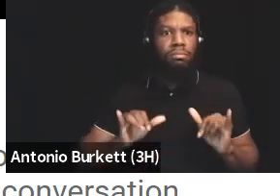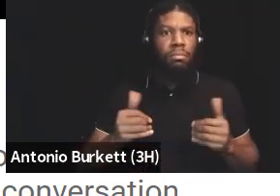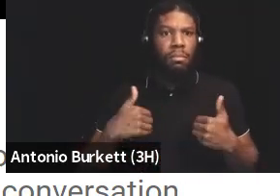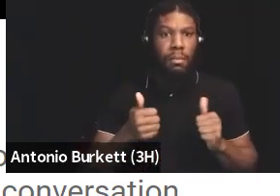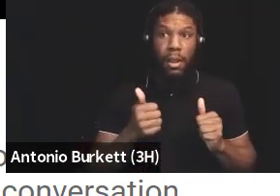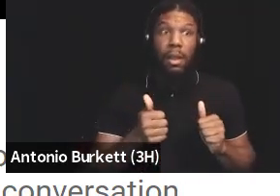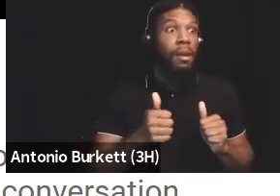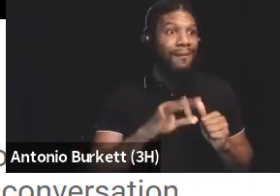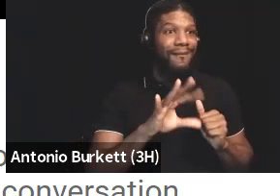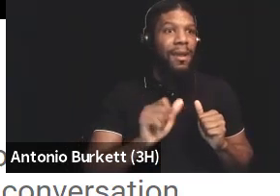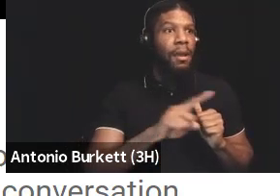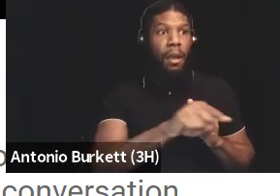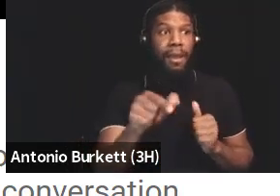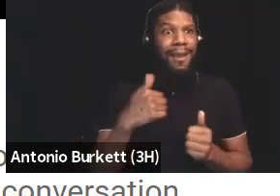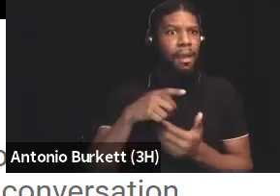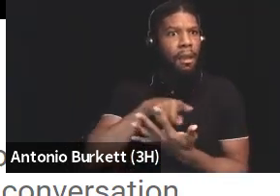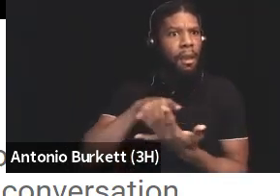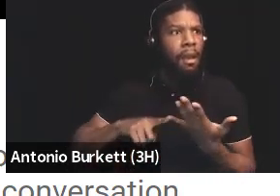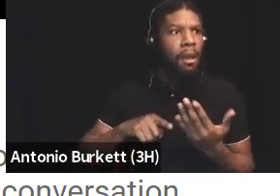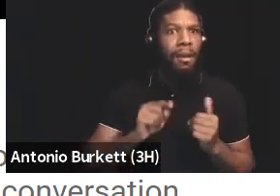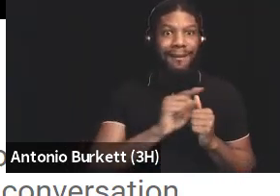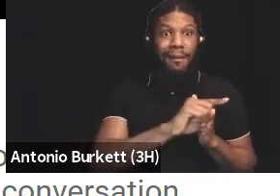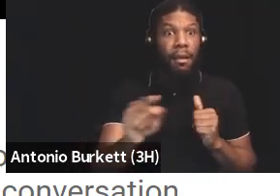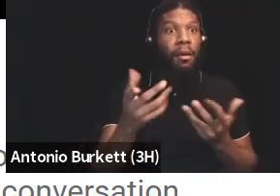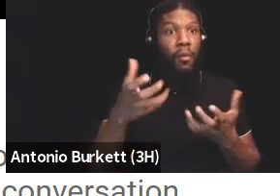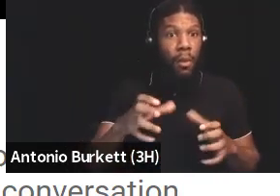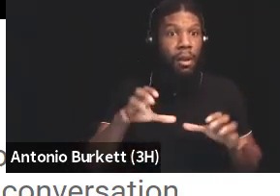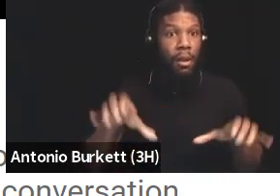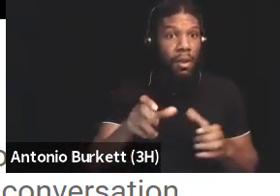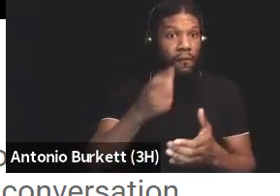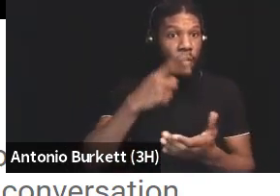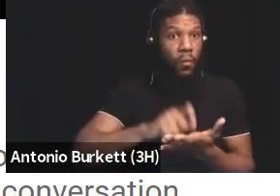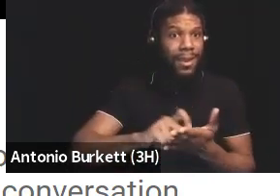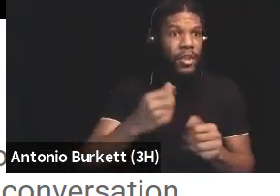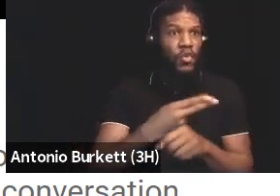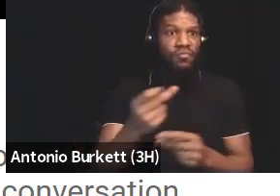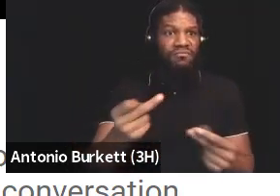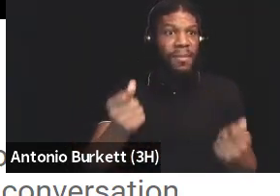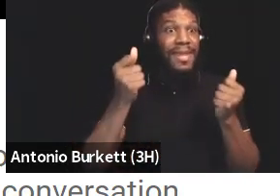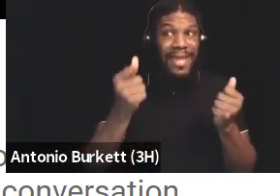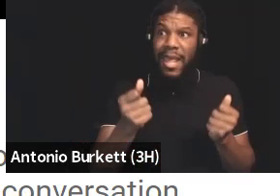because everybody wants a writing activity they can use tomorrow. And so I'd say